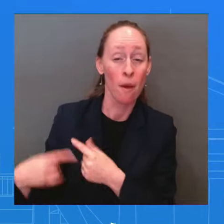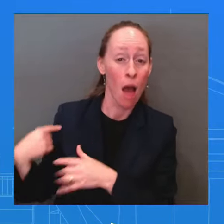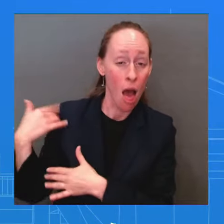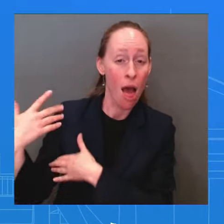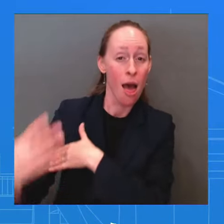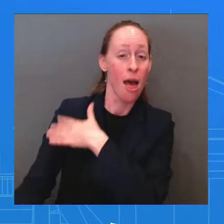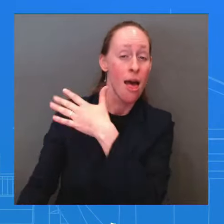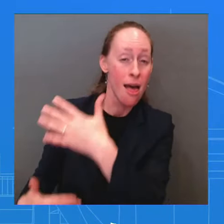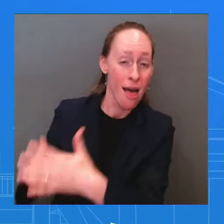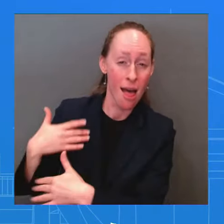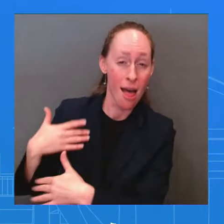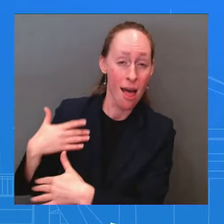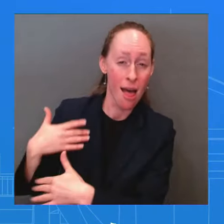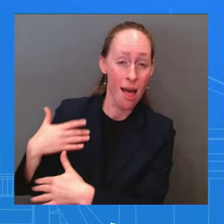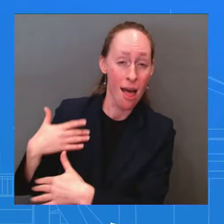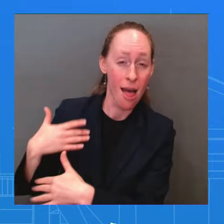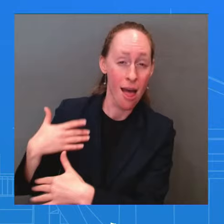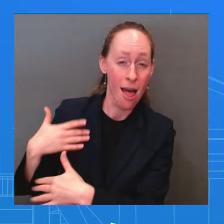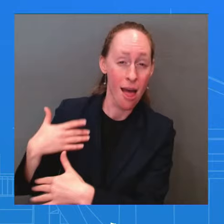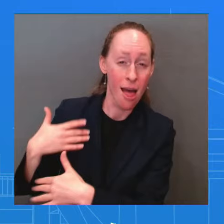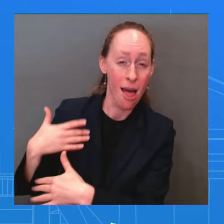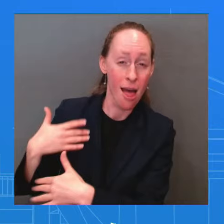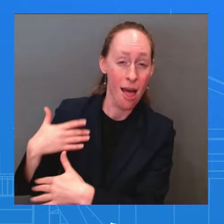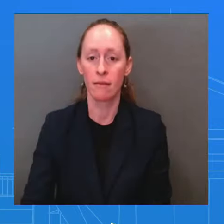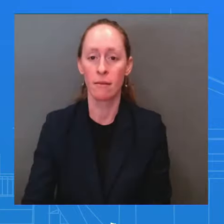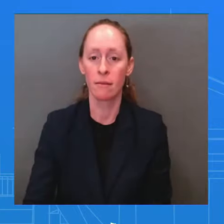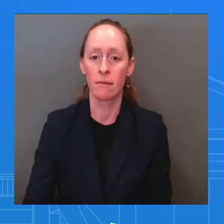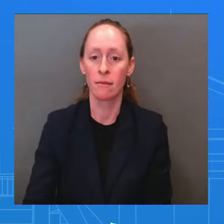making sure that we don't leave communities behind. That has been incredibly important.